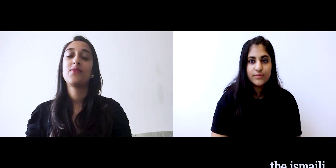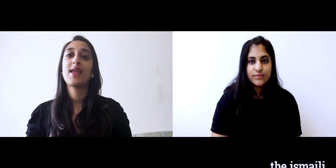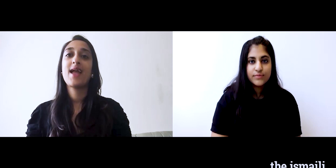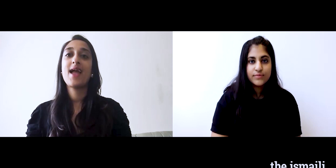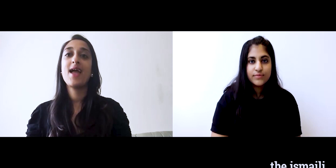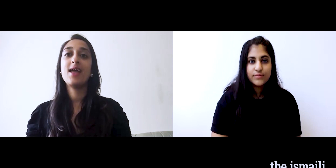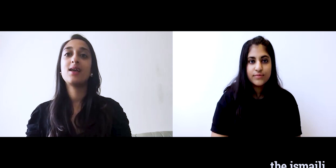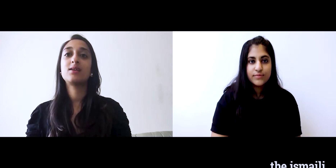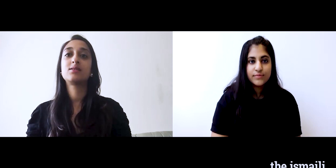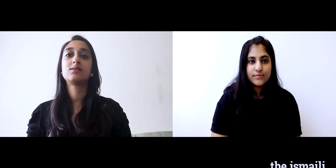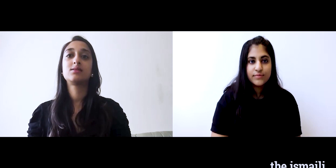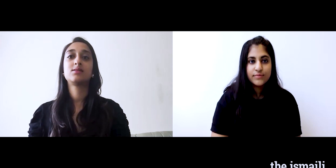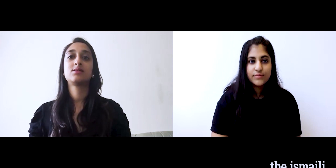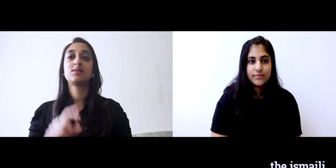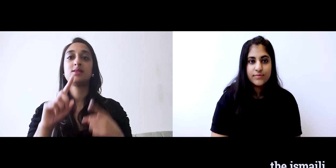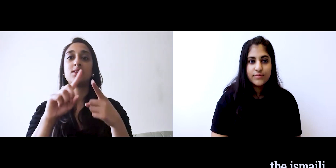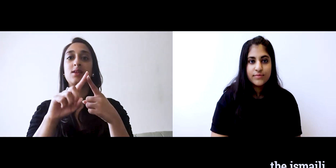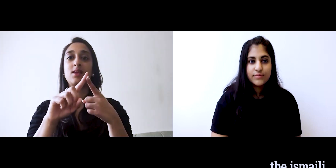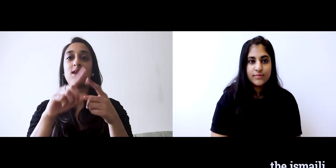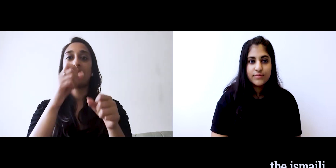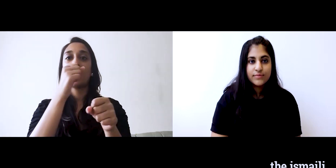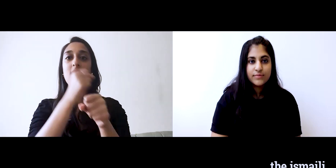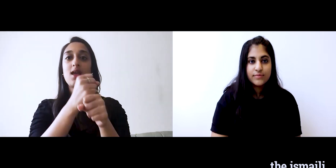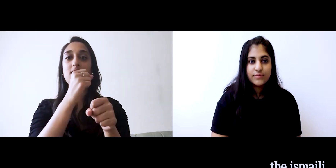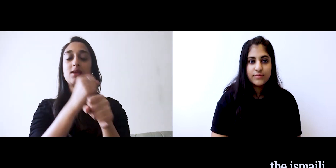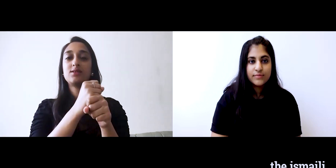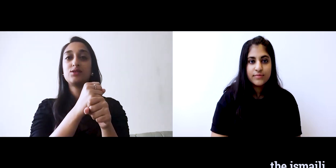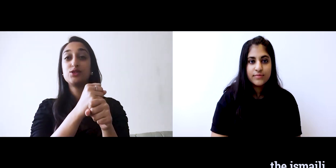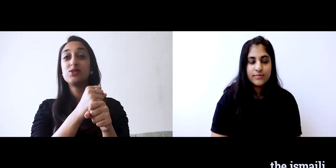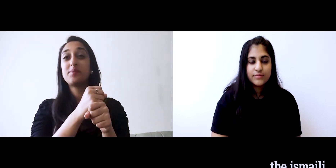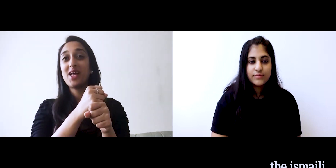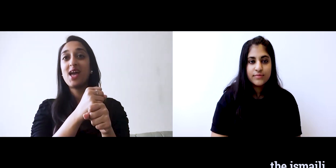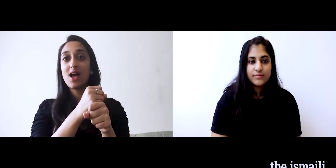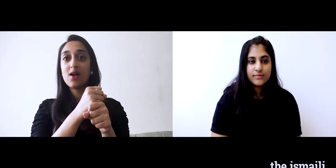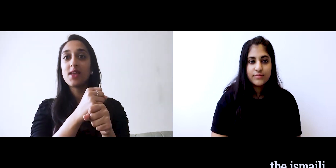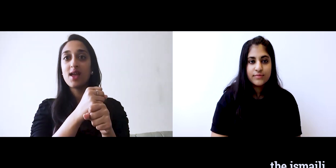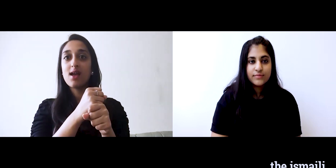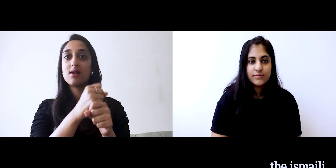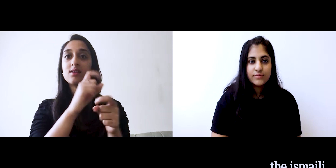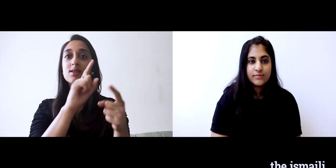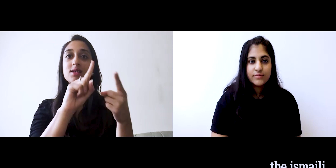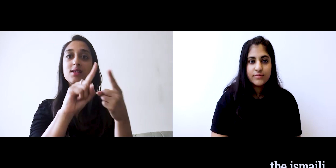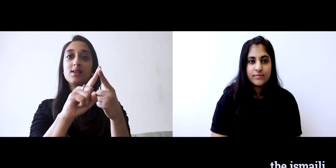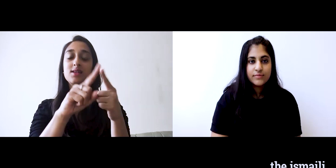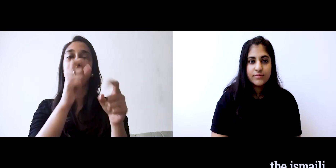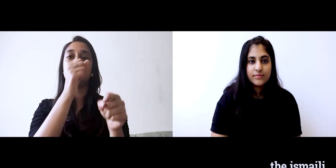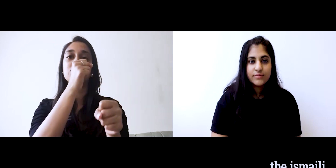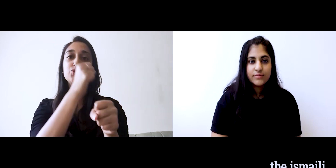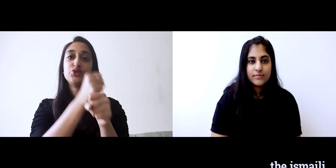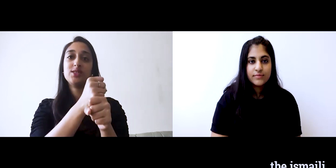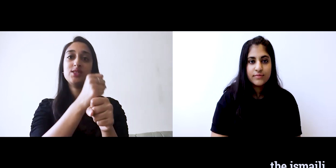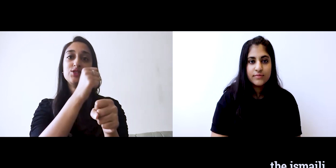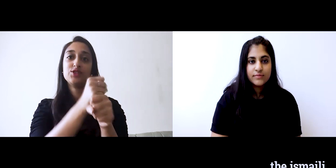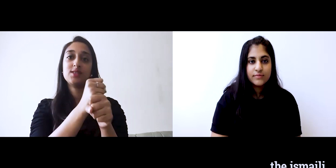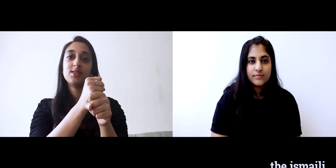Egg, egg, you spell it out E - G - G